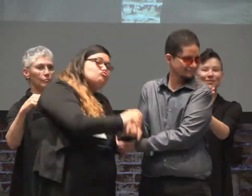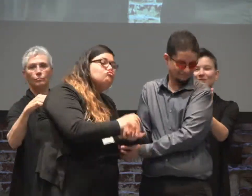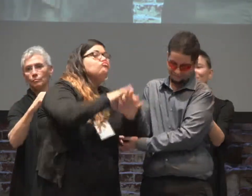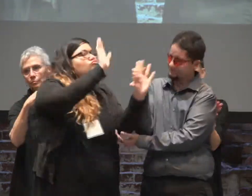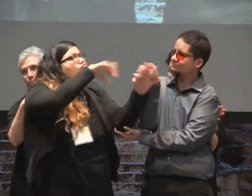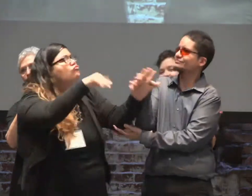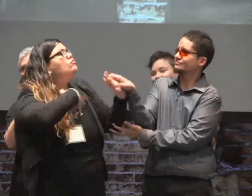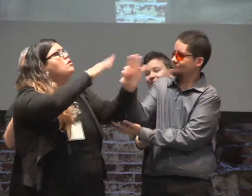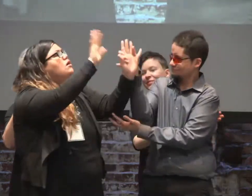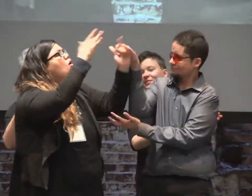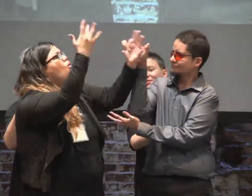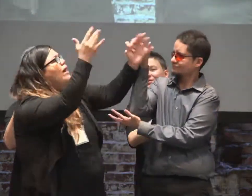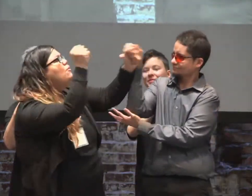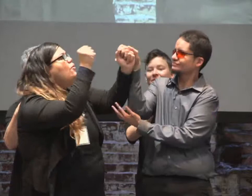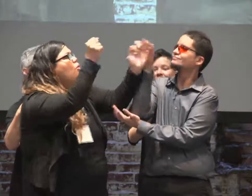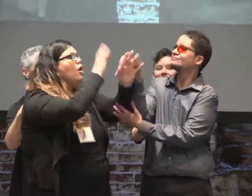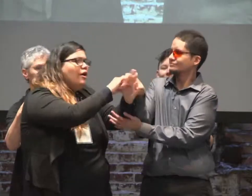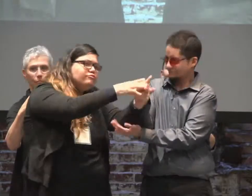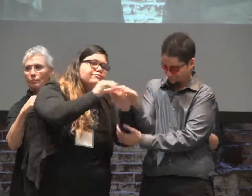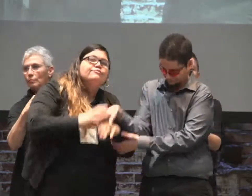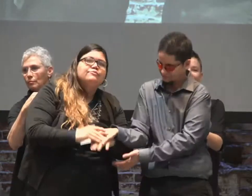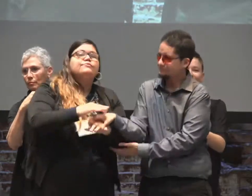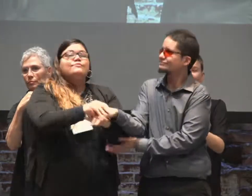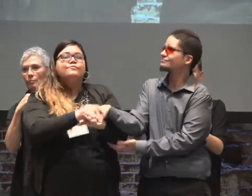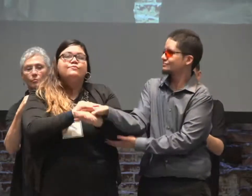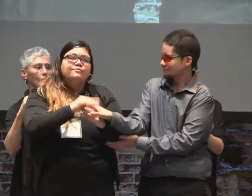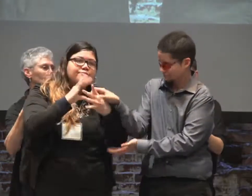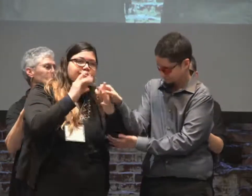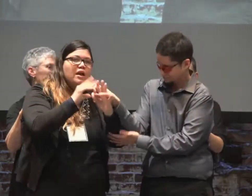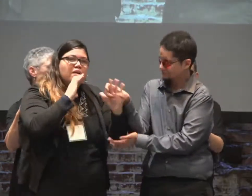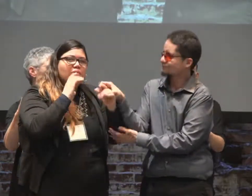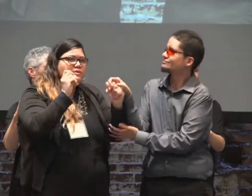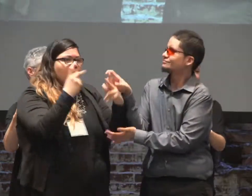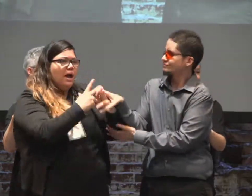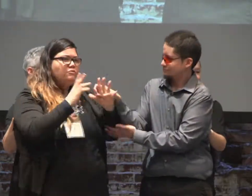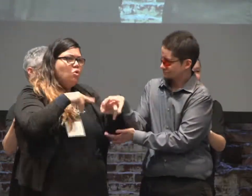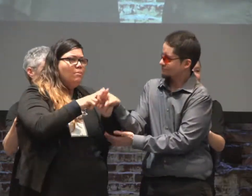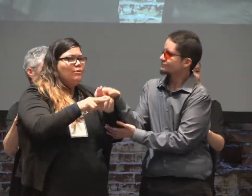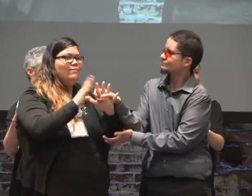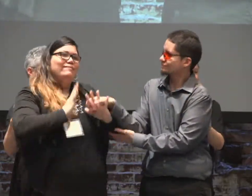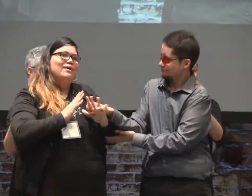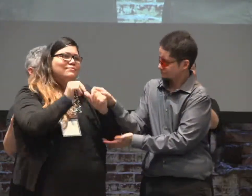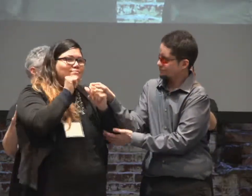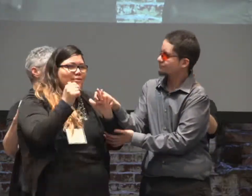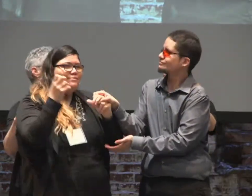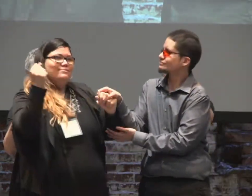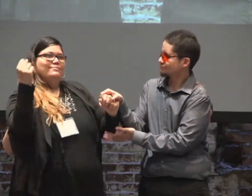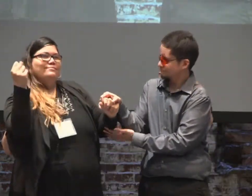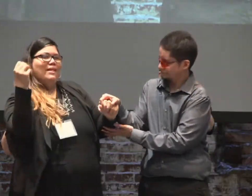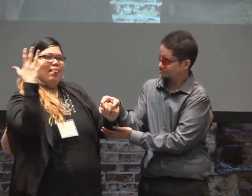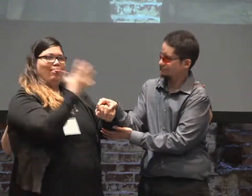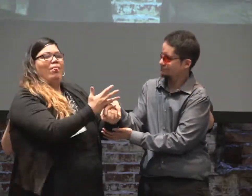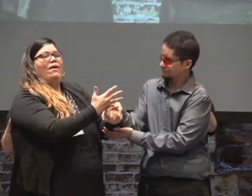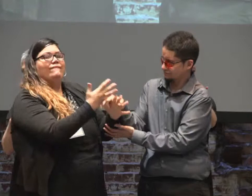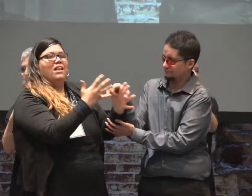with the other hand that our hand doesn't have contact with, we're not receiving those signs,